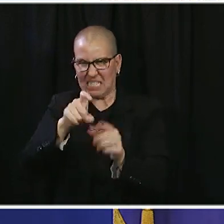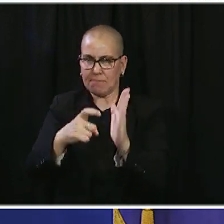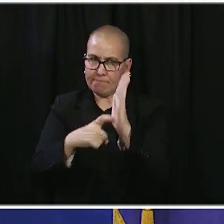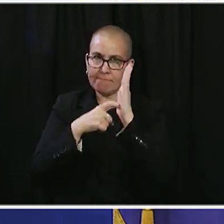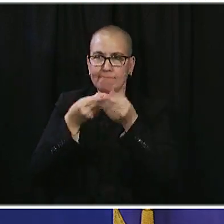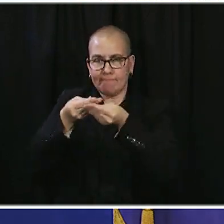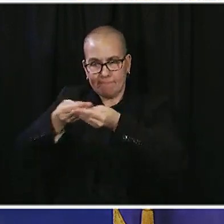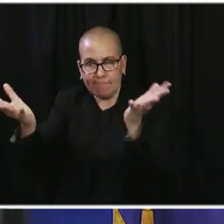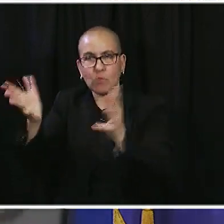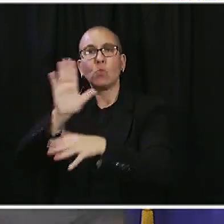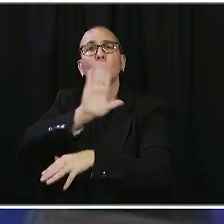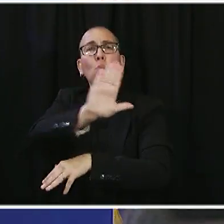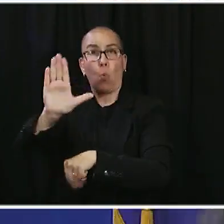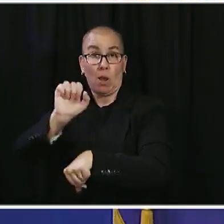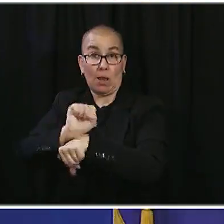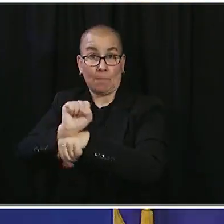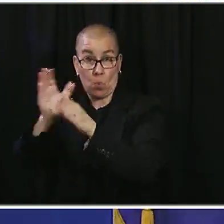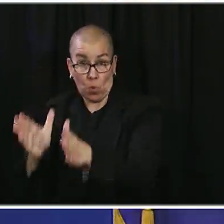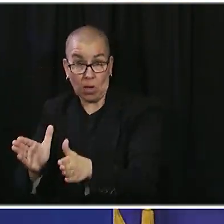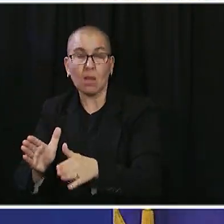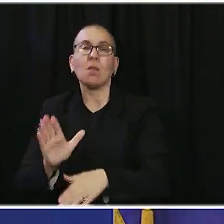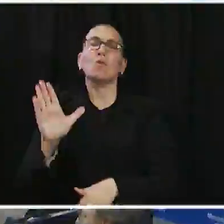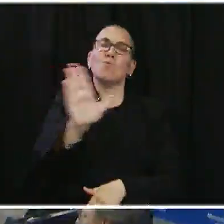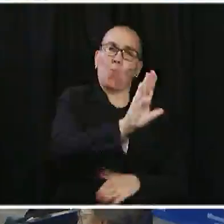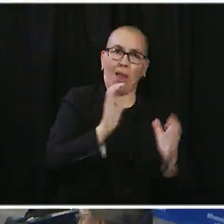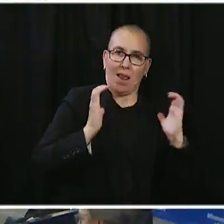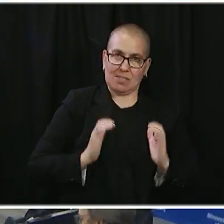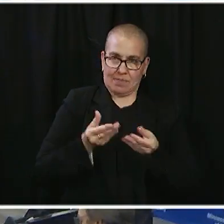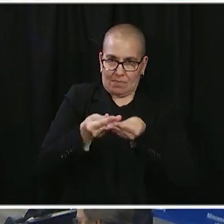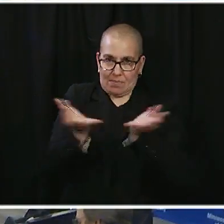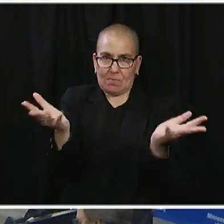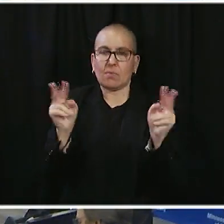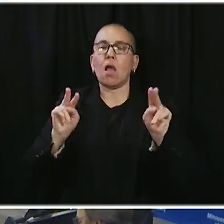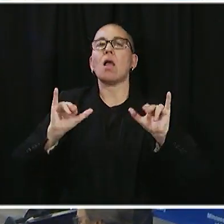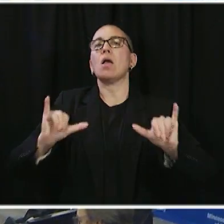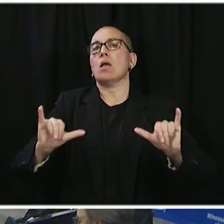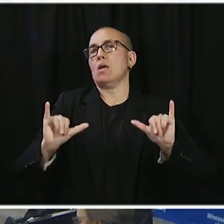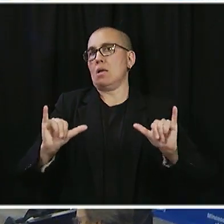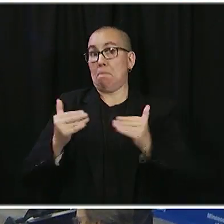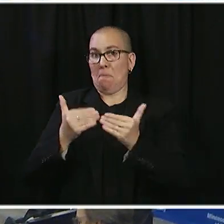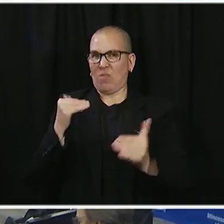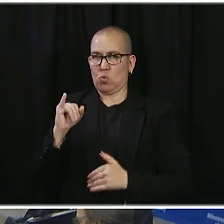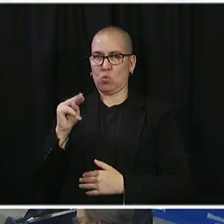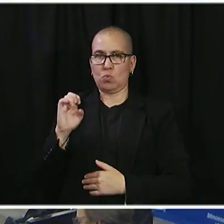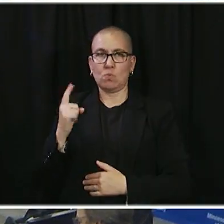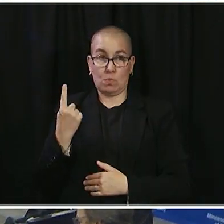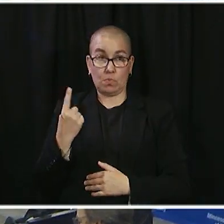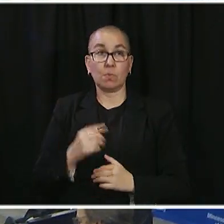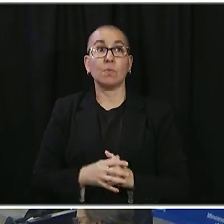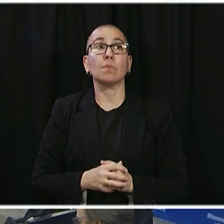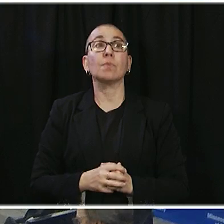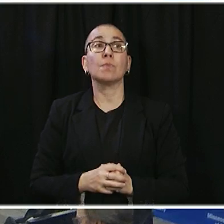PLACE AND SHARE THAT WITH BOTH EMPLOYEES AND CUSTOMERS SO THEY KNOW HOW YOU'RE GOING TO GET THIS RIGHT AS BEGIN TO COME BACK